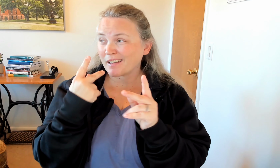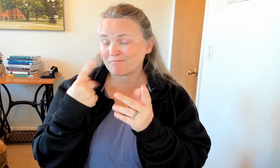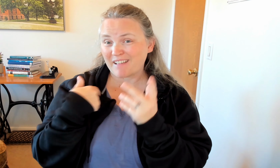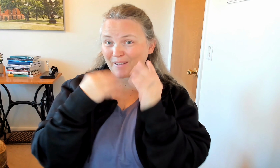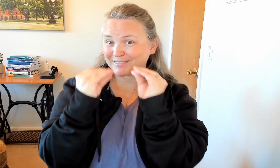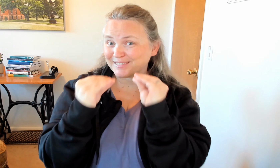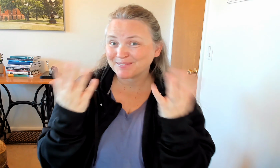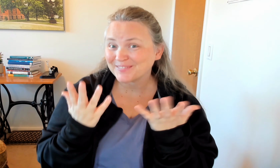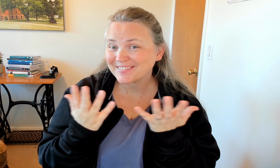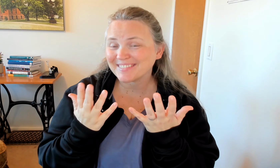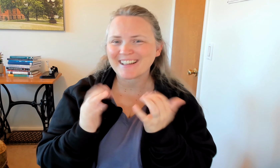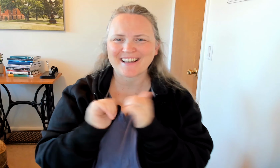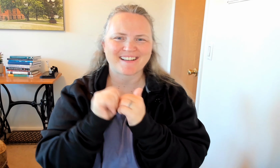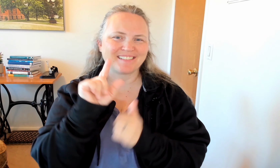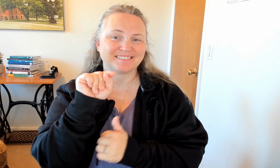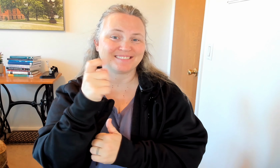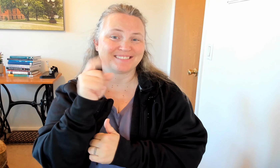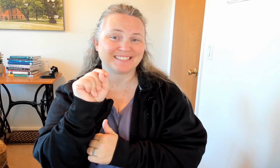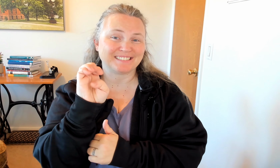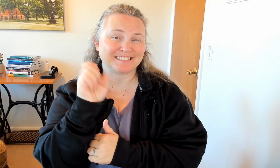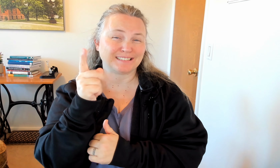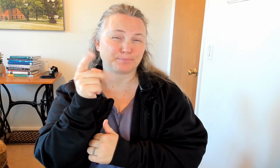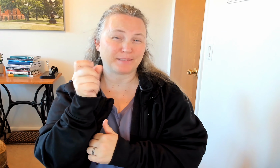Today, we're going to dig in to how text expander can save you time.